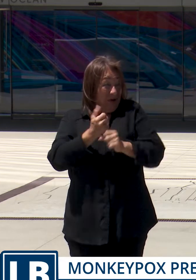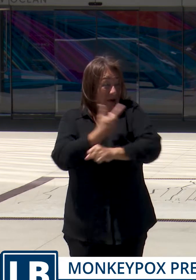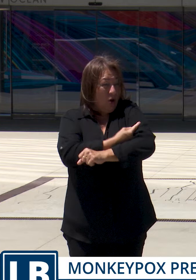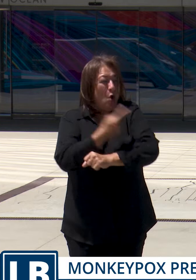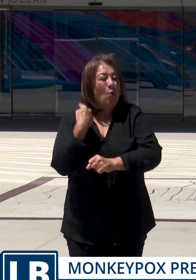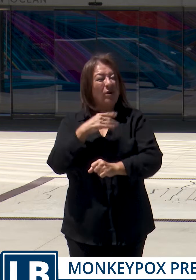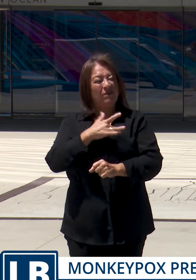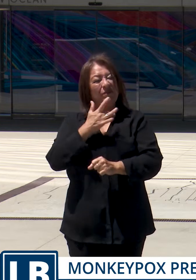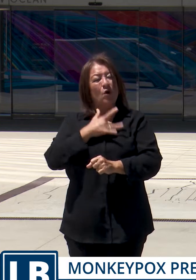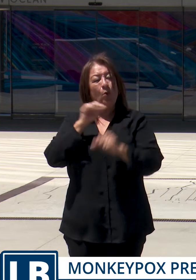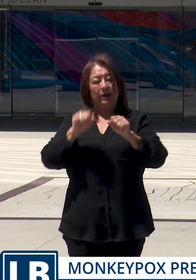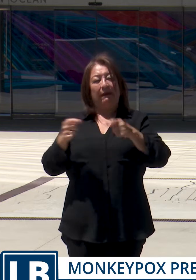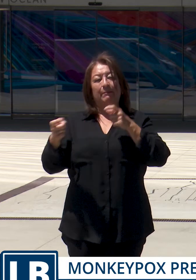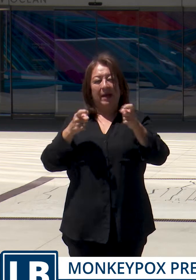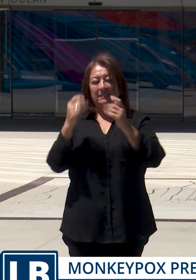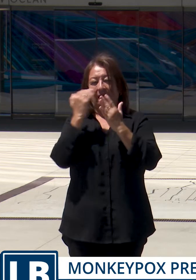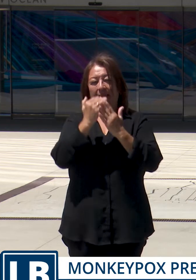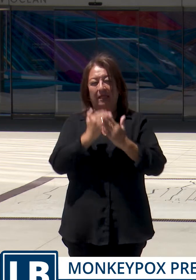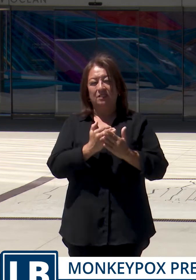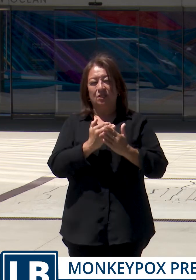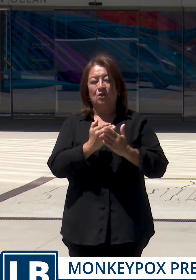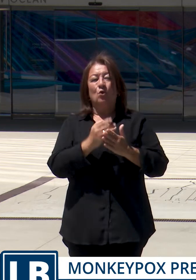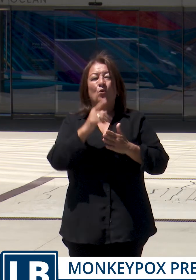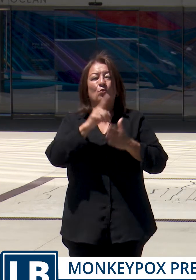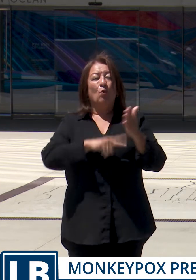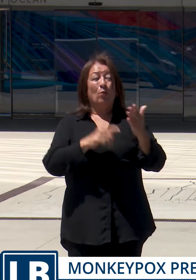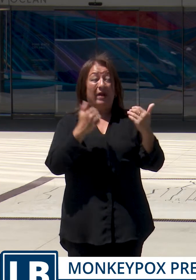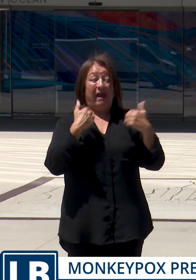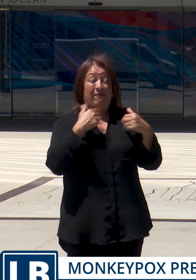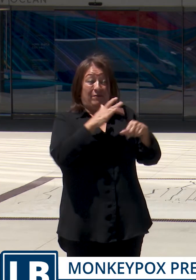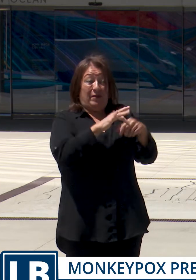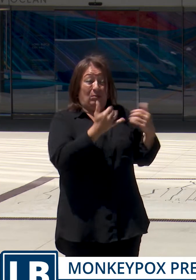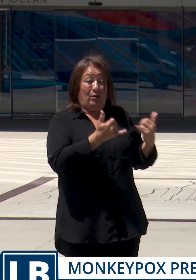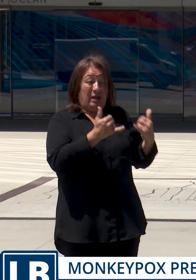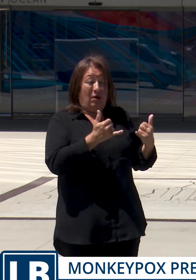can we can manage that list with what we have and what's coming in what we're expecting to come in